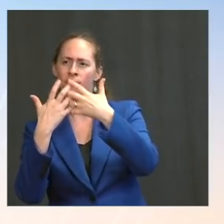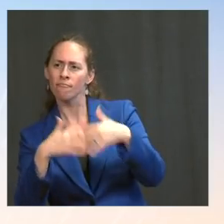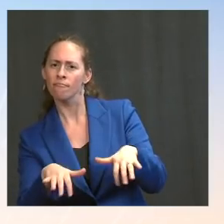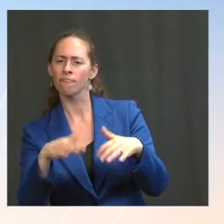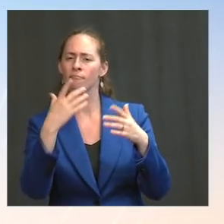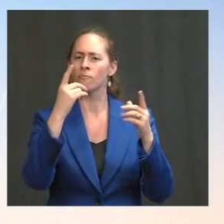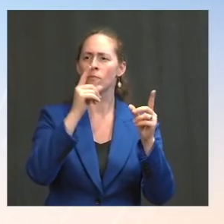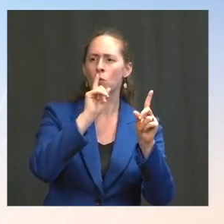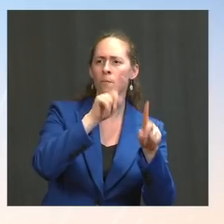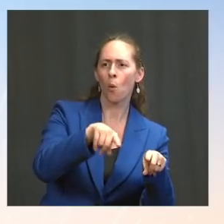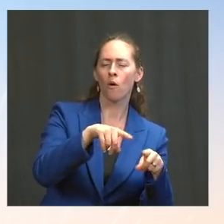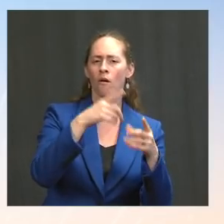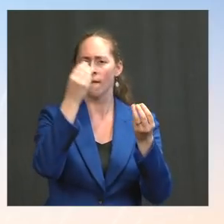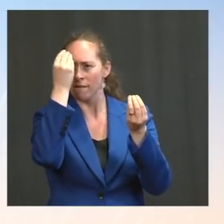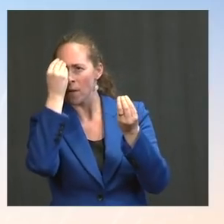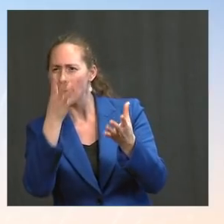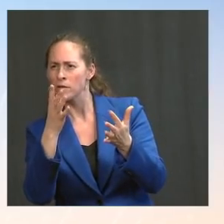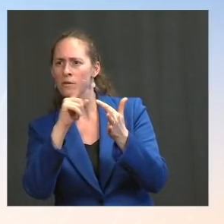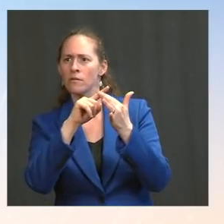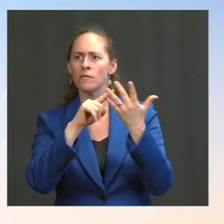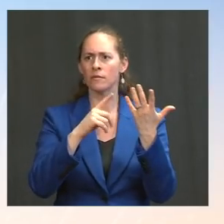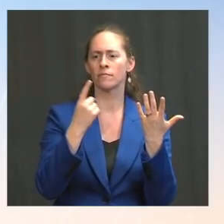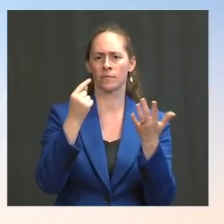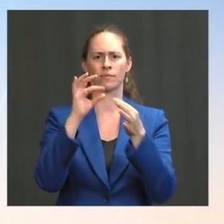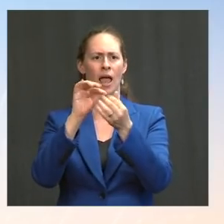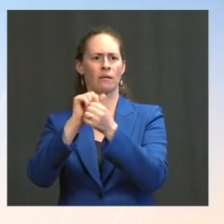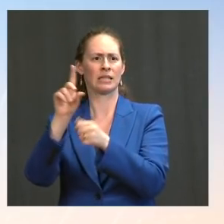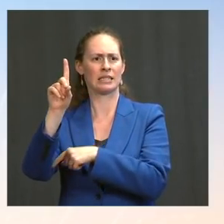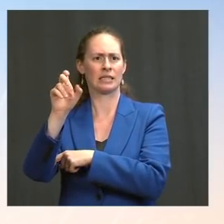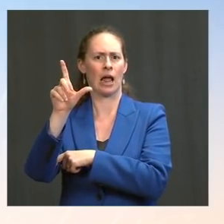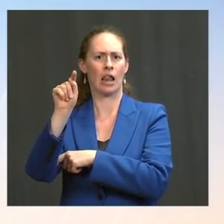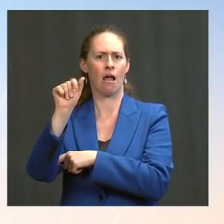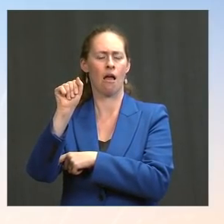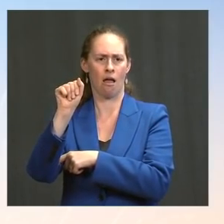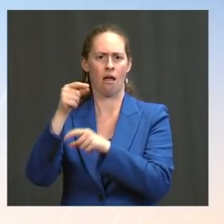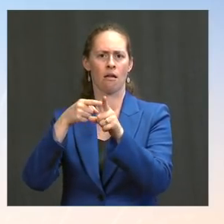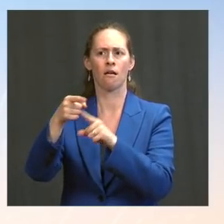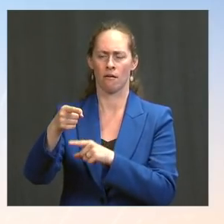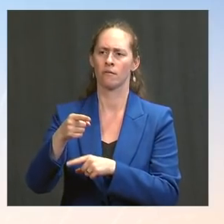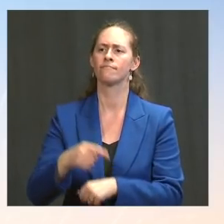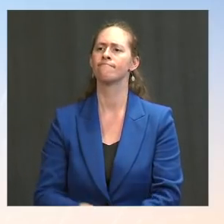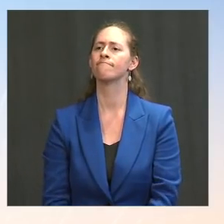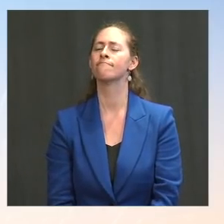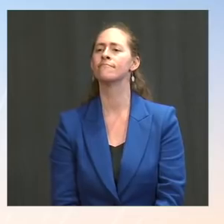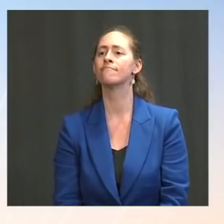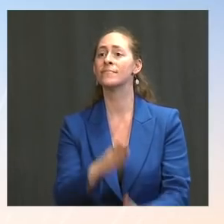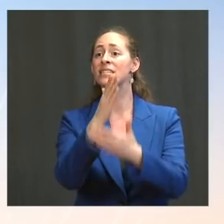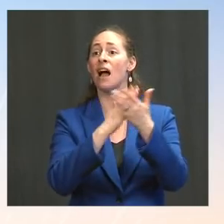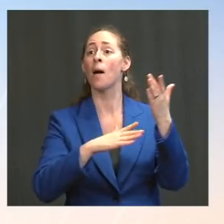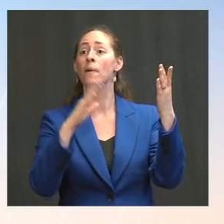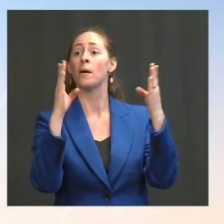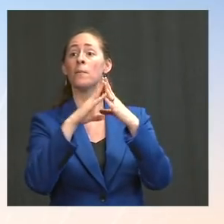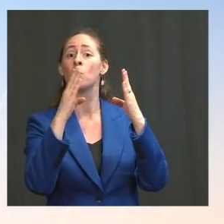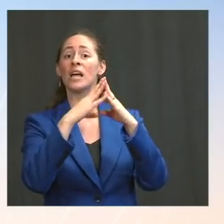where the focus is on vaccine confidence efforts, epidemiology surveillance and sequencing support related to the Delta variant.